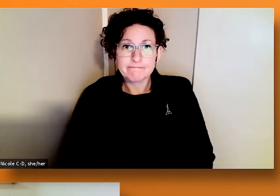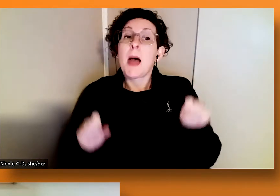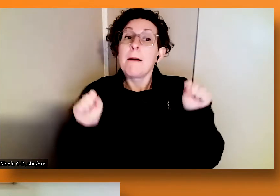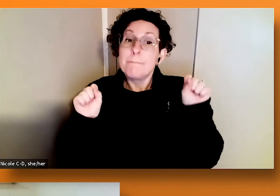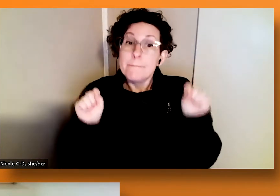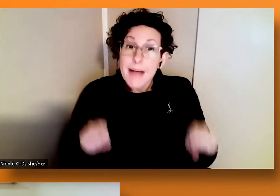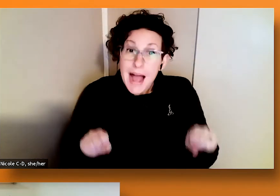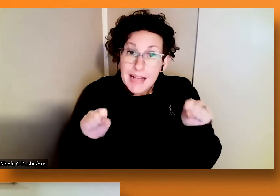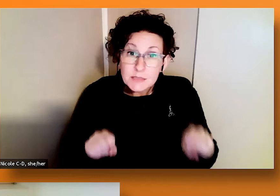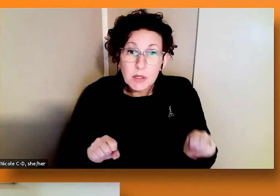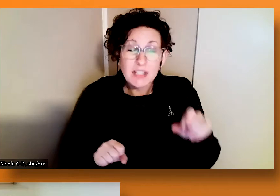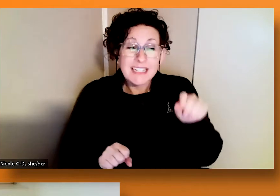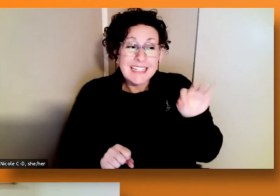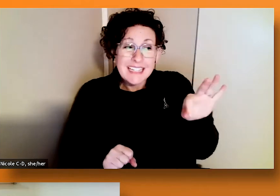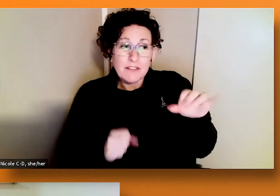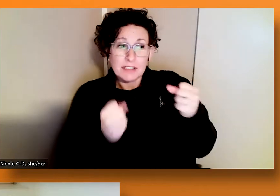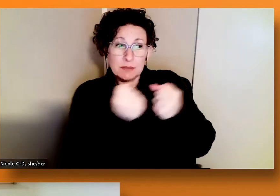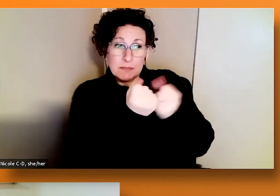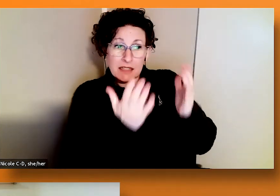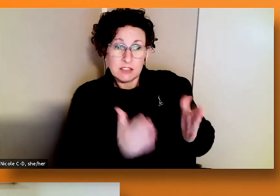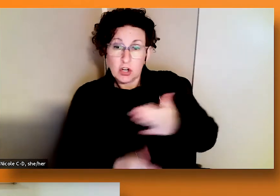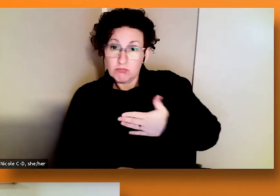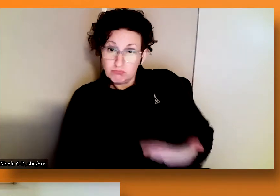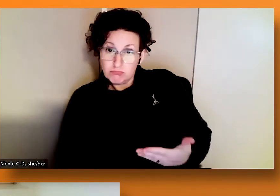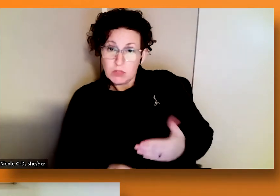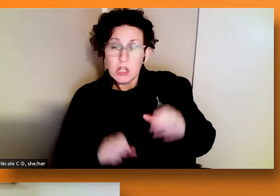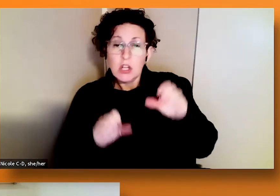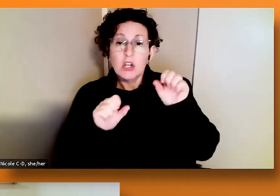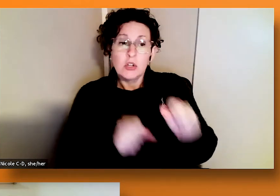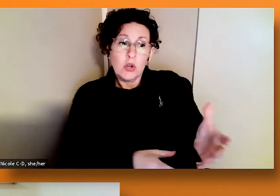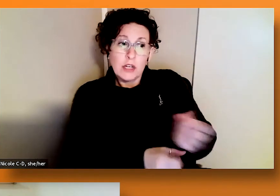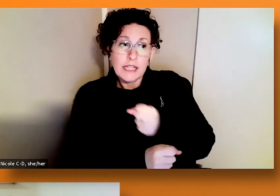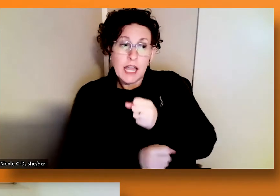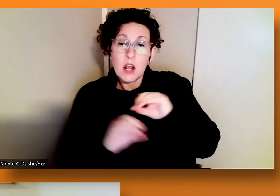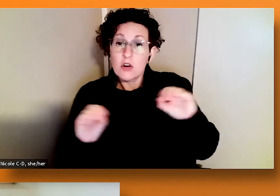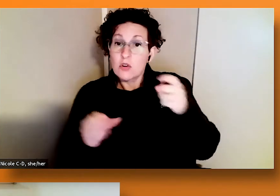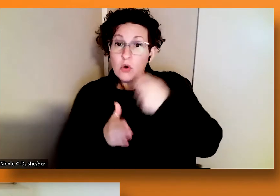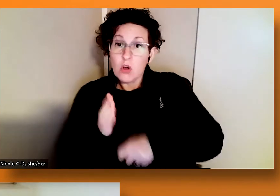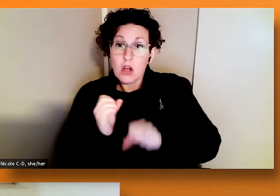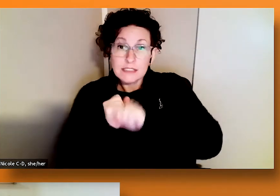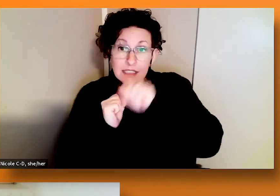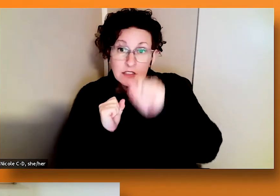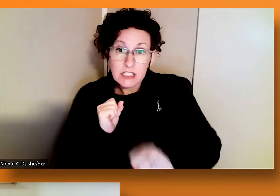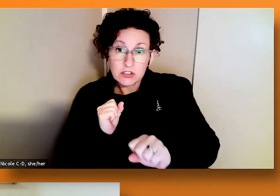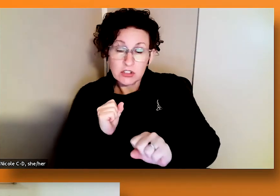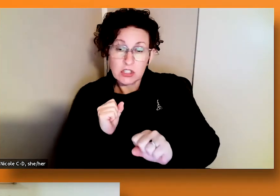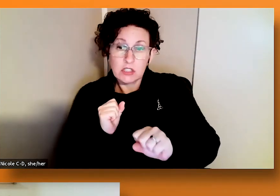There is the possibility, depending on the sponsor, that you could get a no-cost extension at the end of your project.